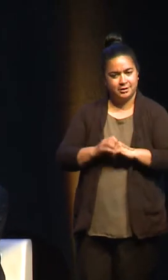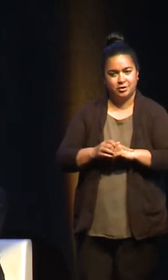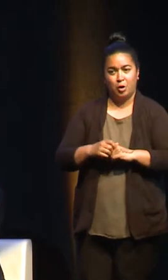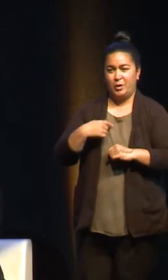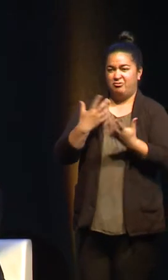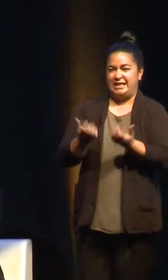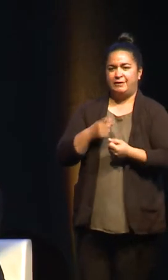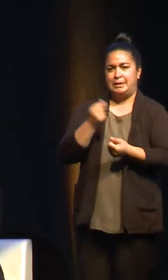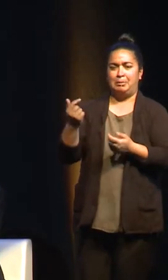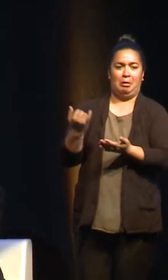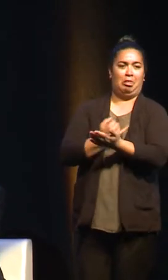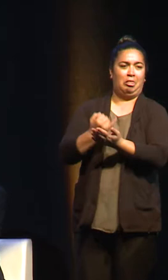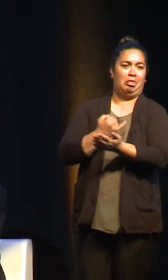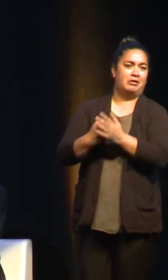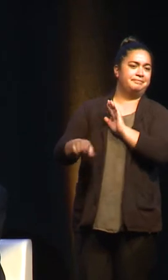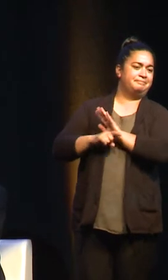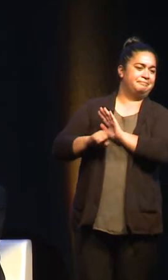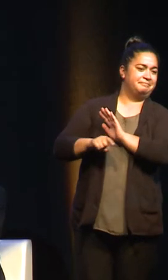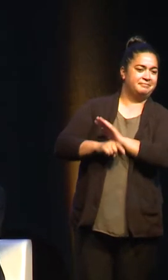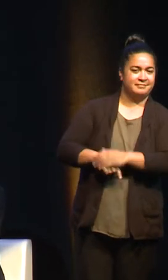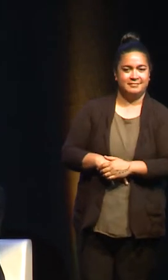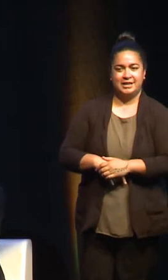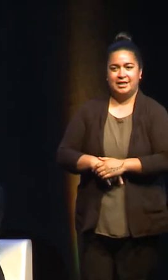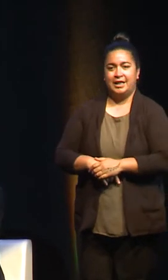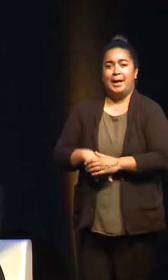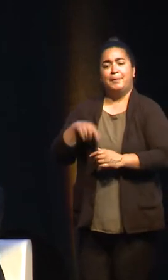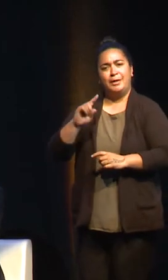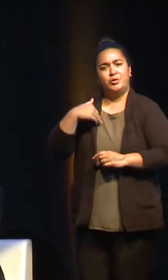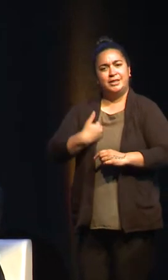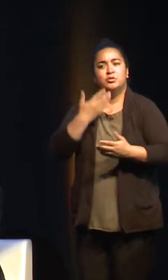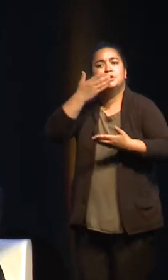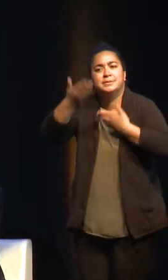to stand strong for the reasons why, and continue it to explain the narrative about why we're